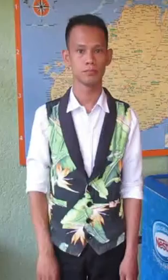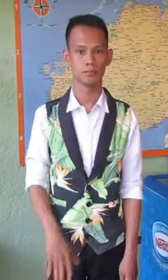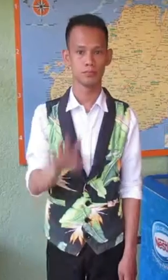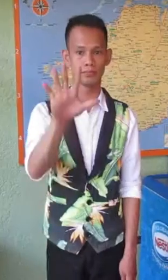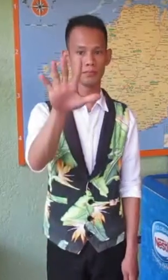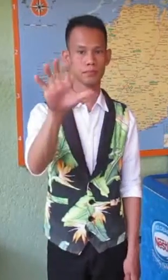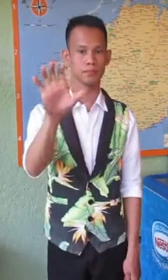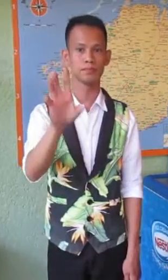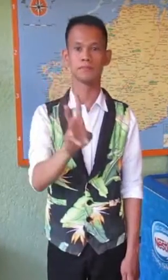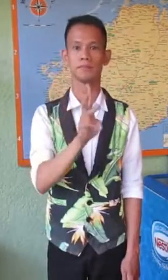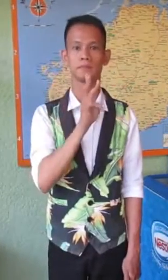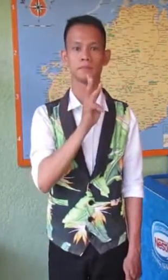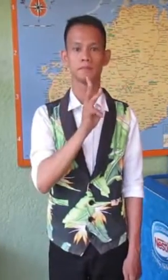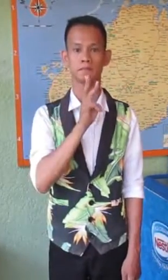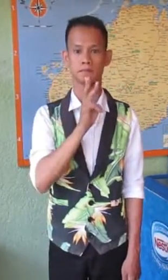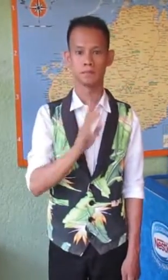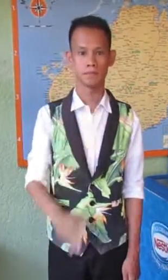WATER BOTTLE 500ml